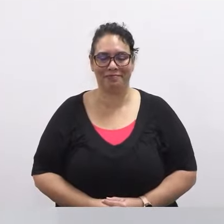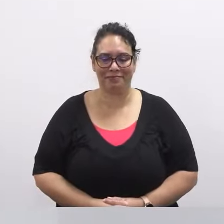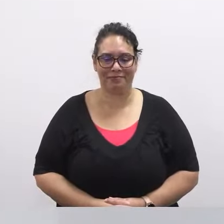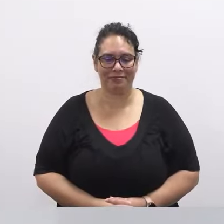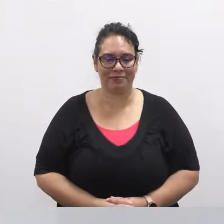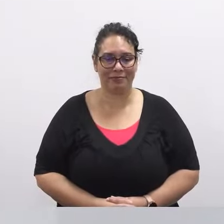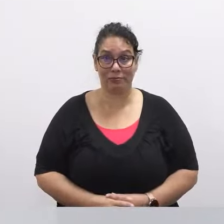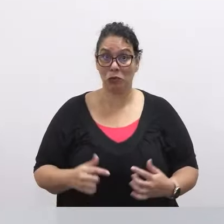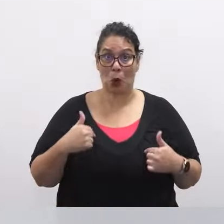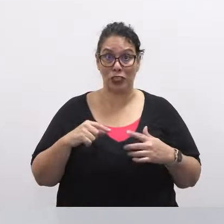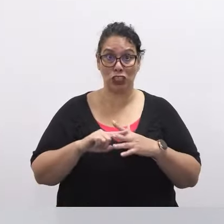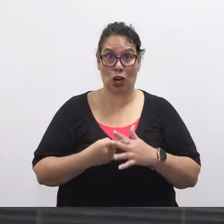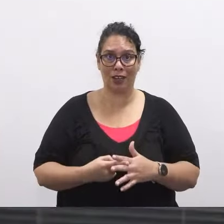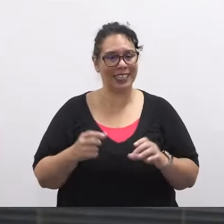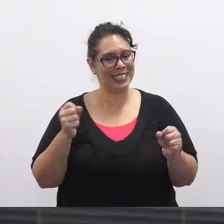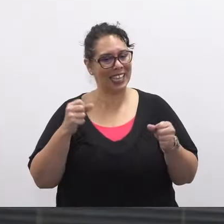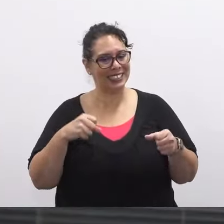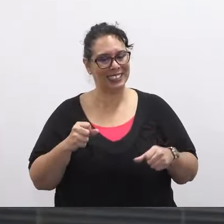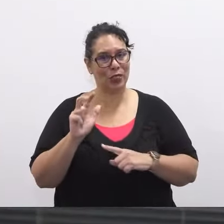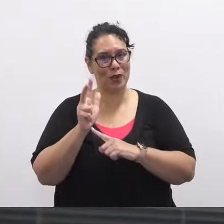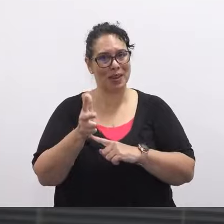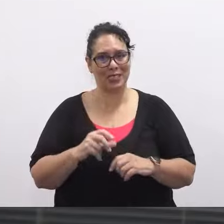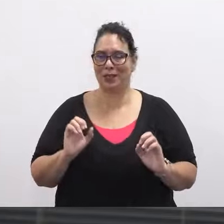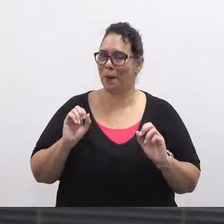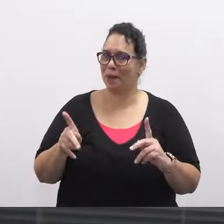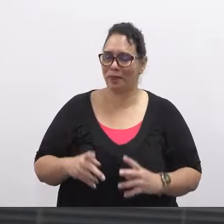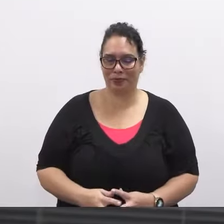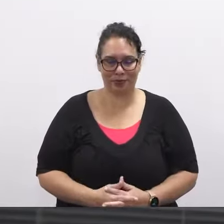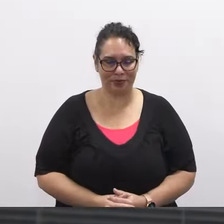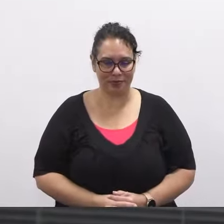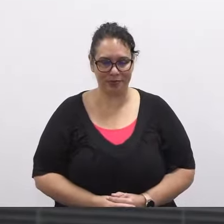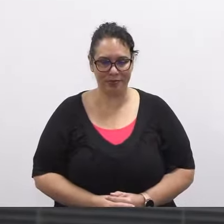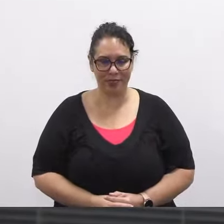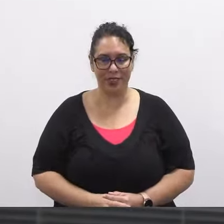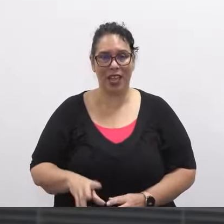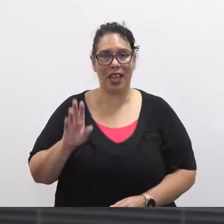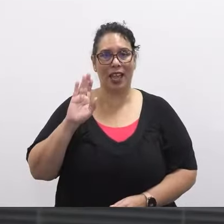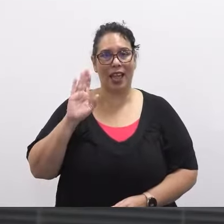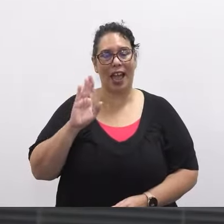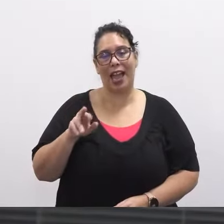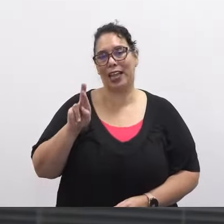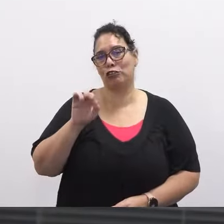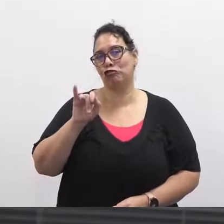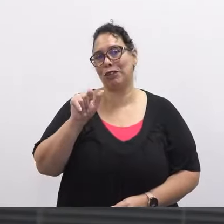Do I just start? Yes, you have tree minutes. - Okay. Okay, hi, my name is Rena. Thank you for having me.